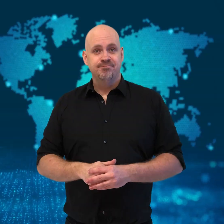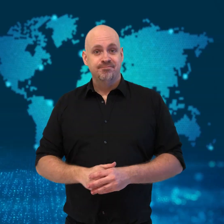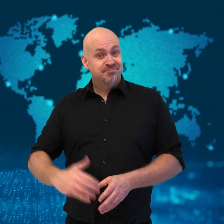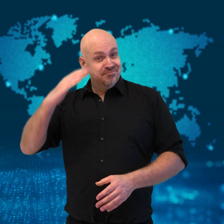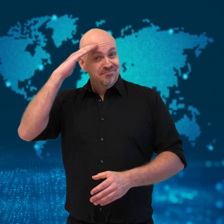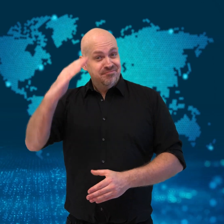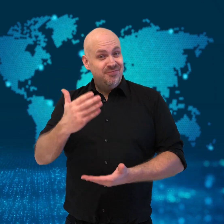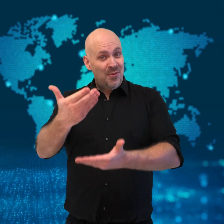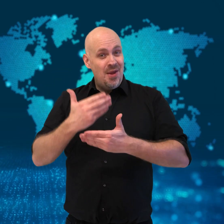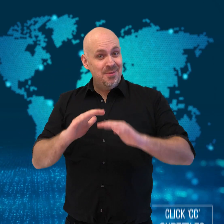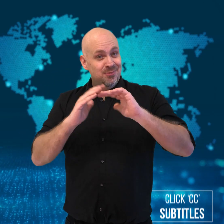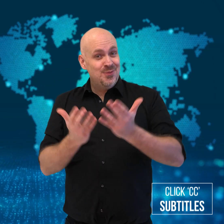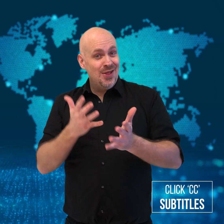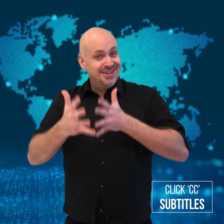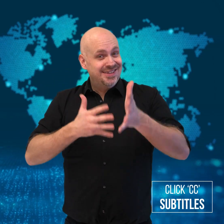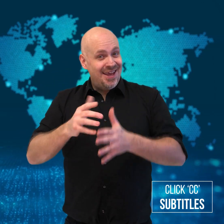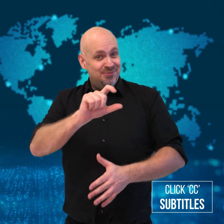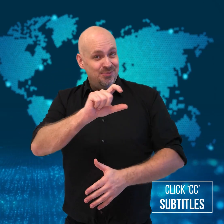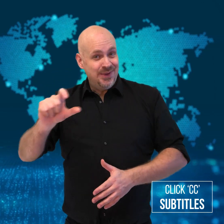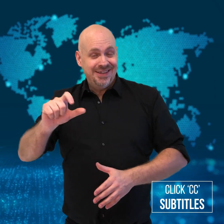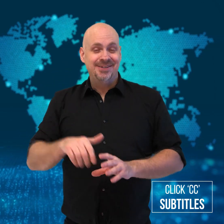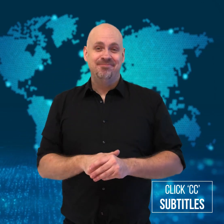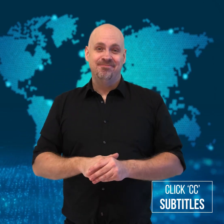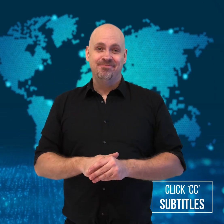Welcome to WorldSign Week!